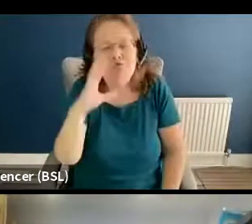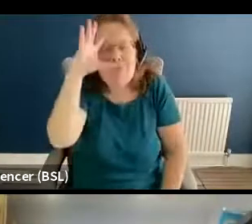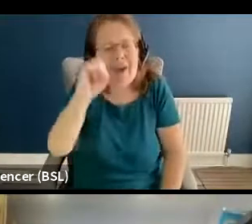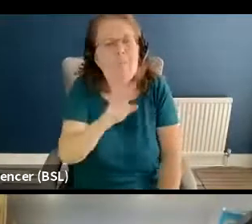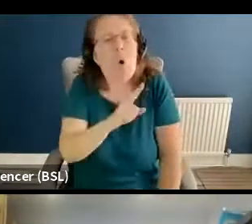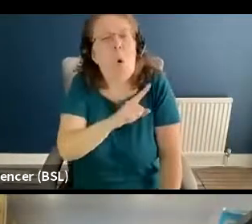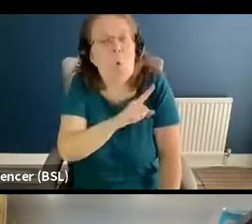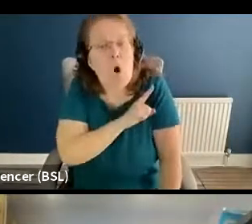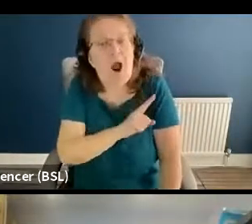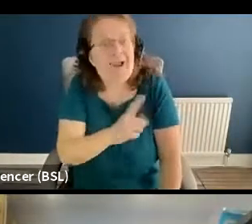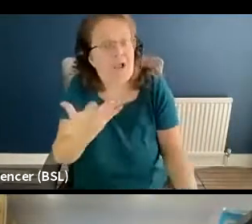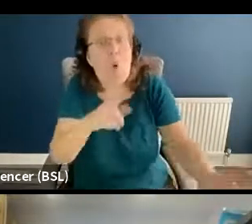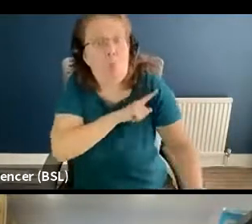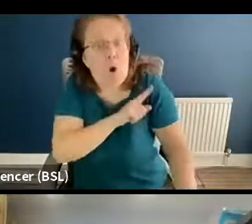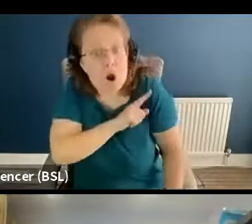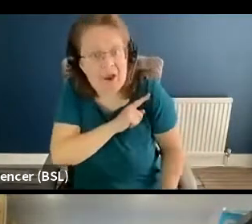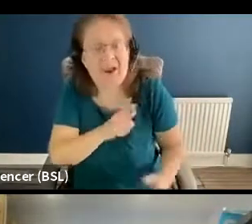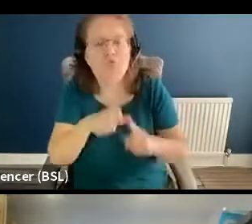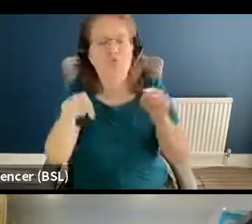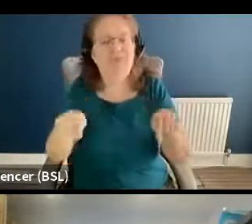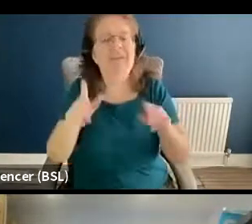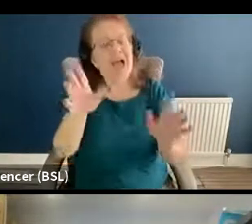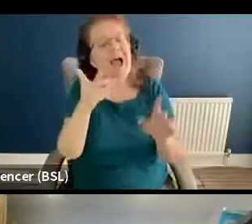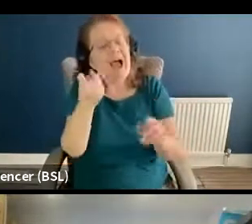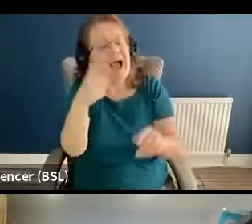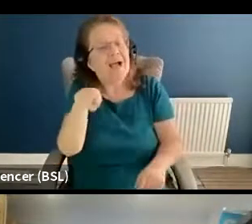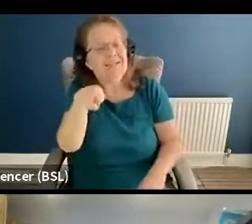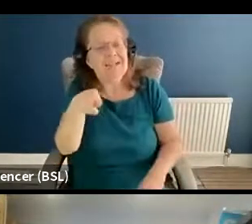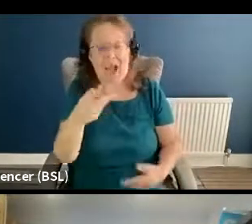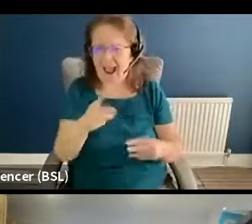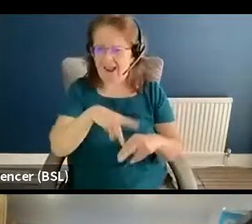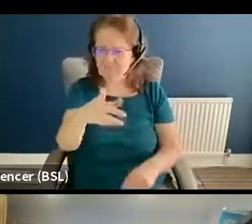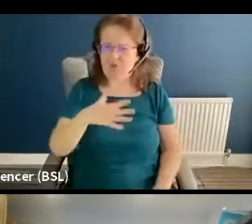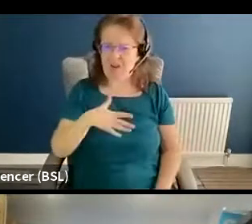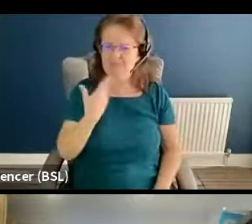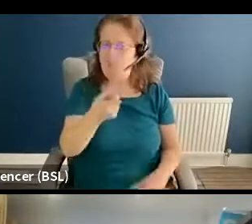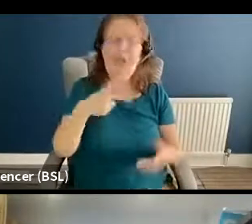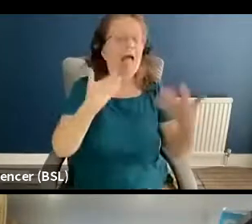why we're doing this. And by the way, how would you like to be left out of technology? I don't